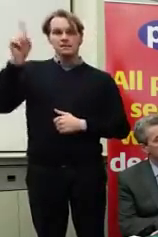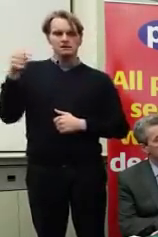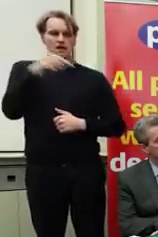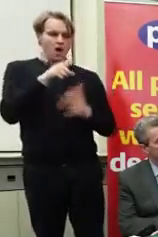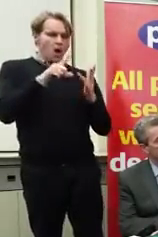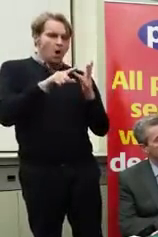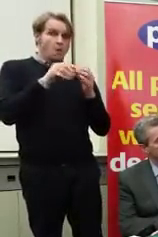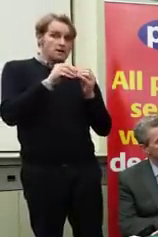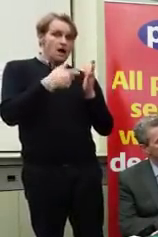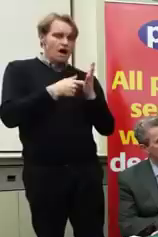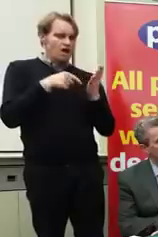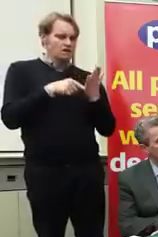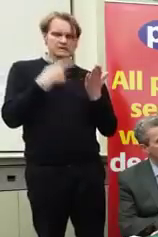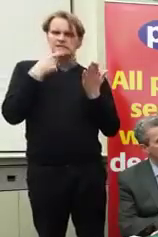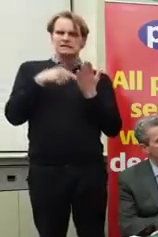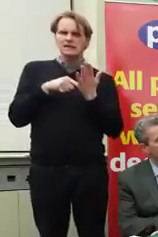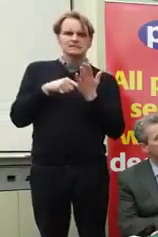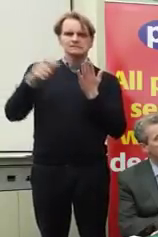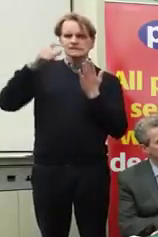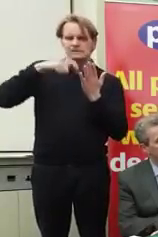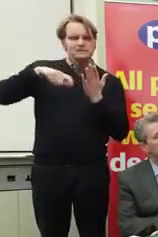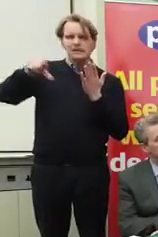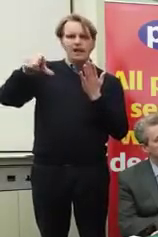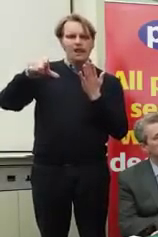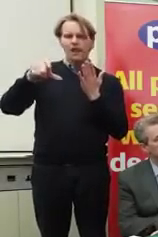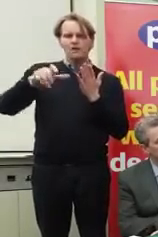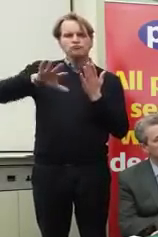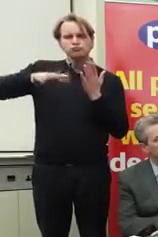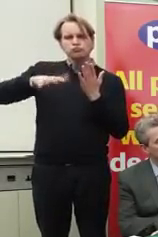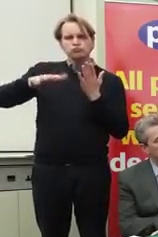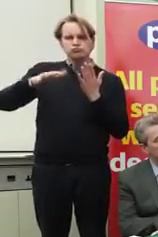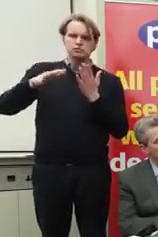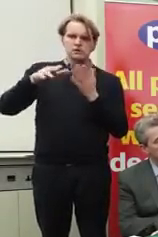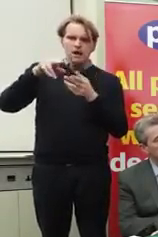it's still gonna be subdued over the next two to three years and the only, the